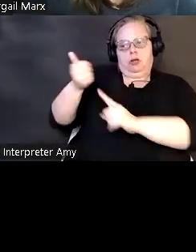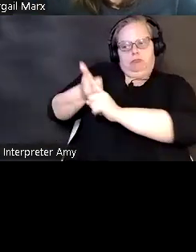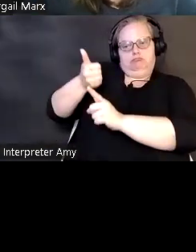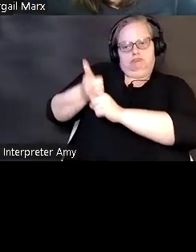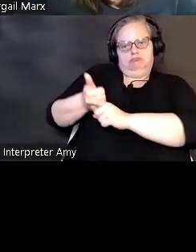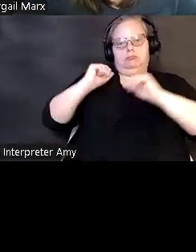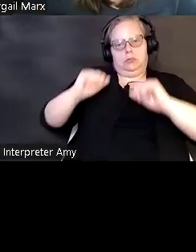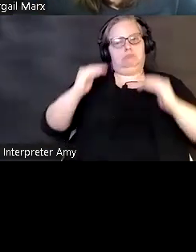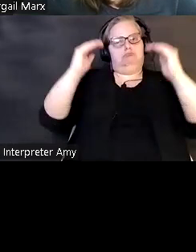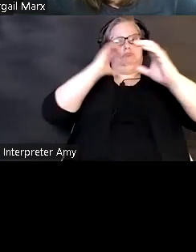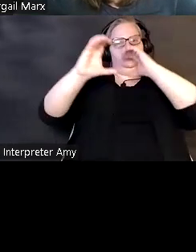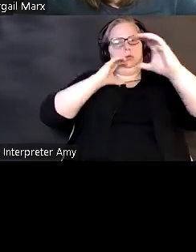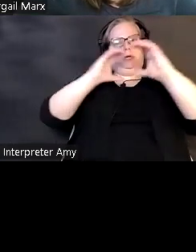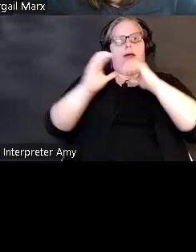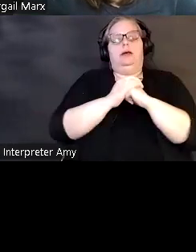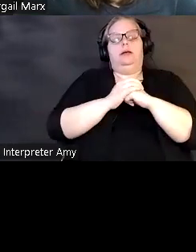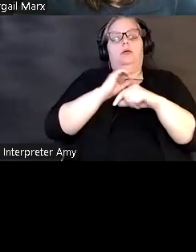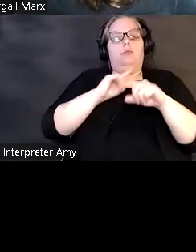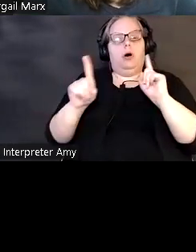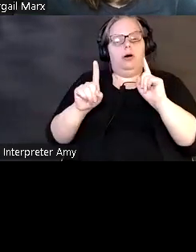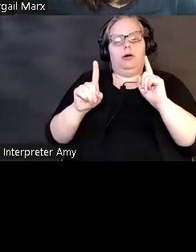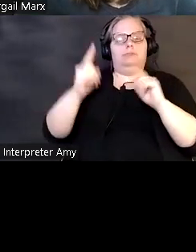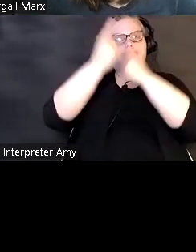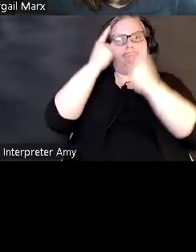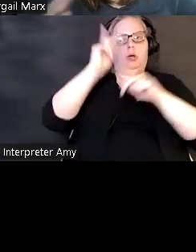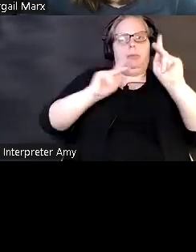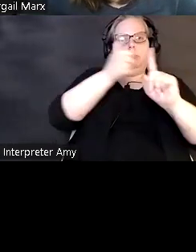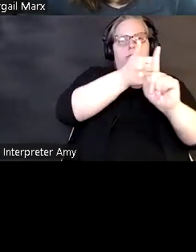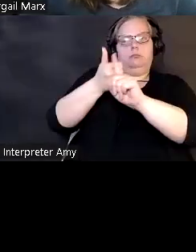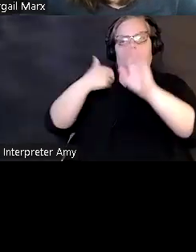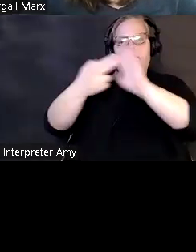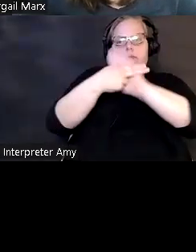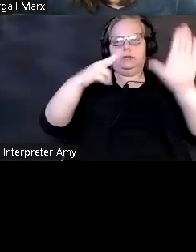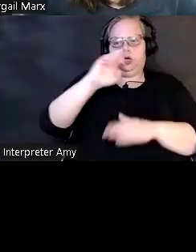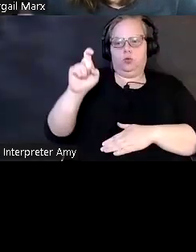but maybe having a diagnosis that's changing how they communication.